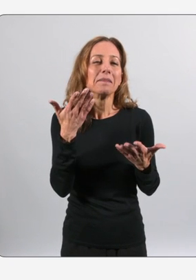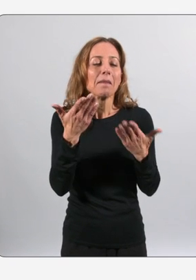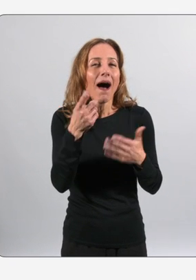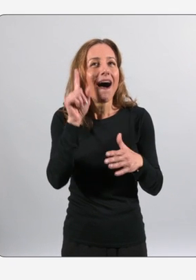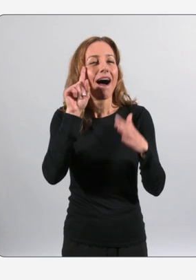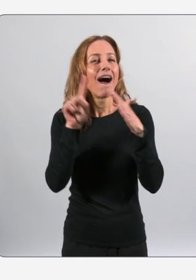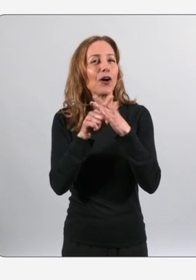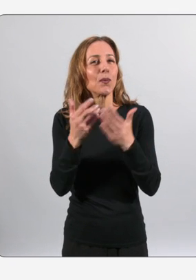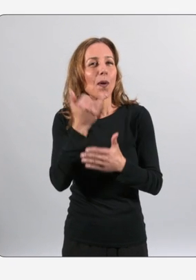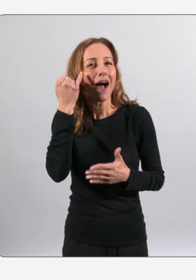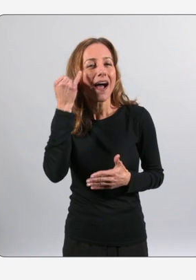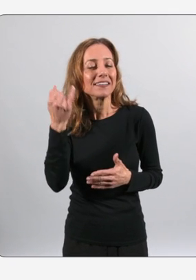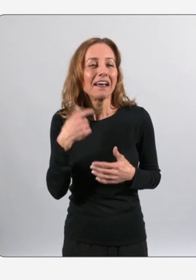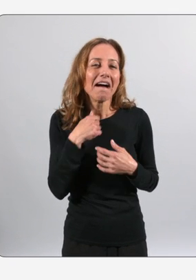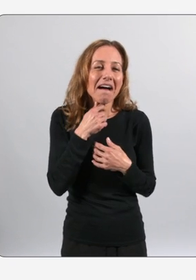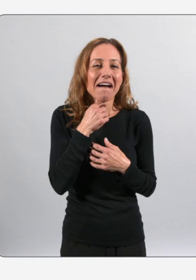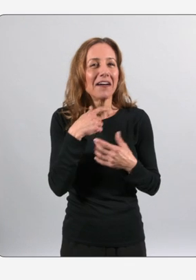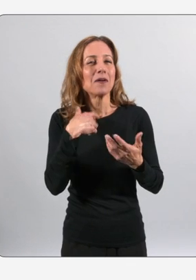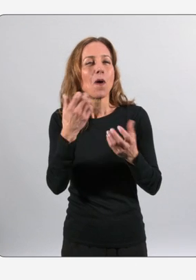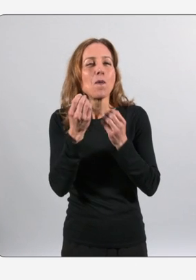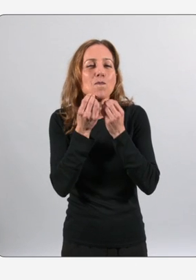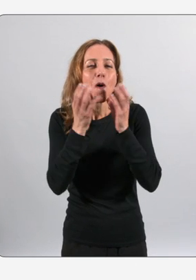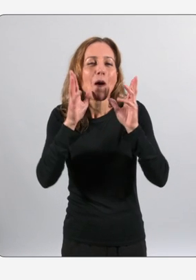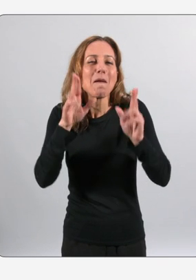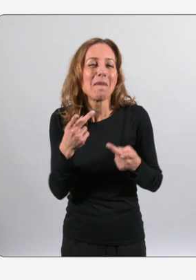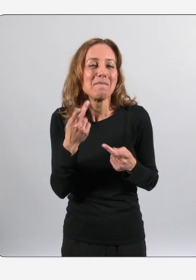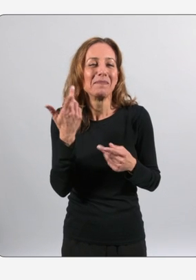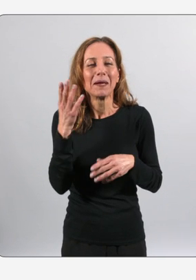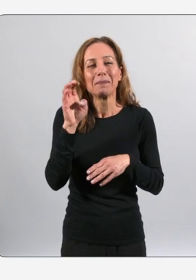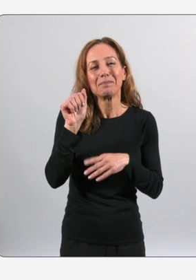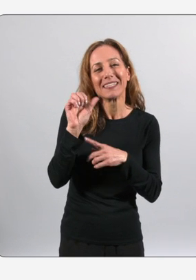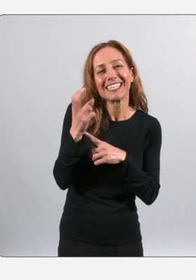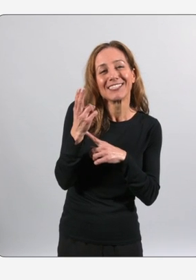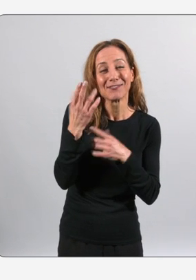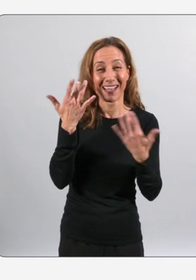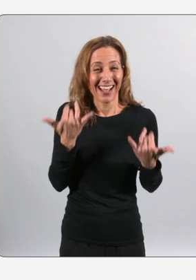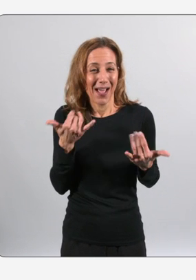Why don't we warm this one up a little bit and try a beach scene since it's almost summer here.